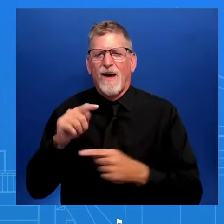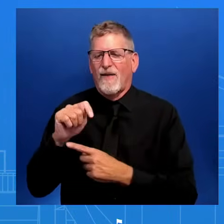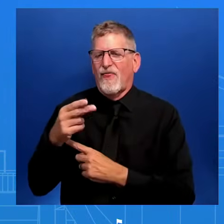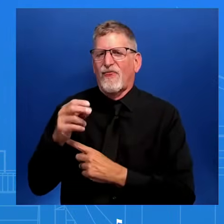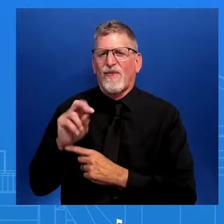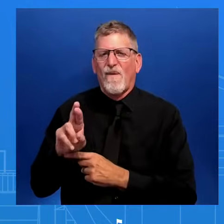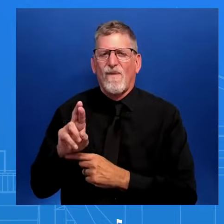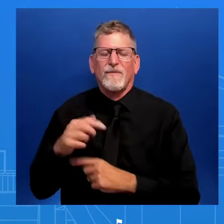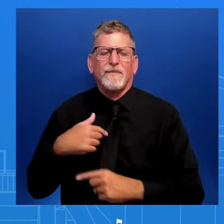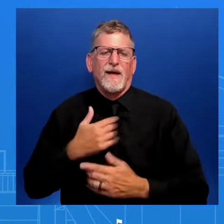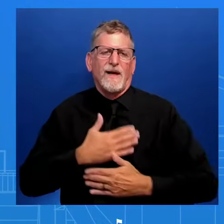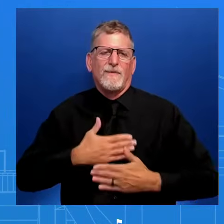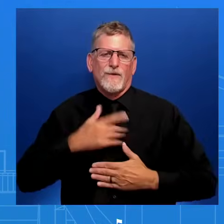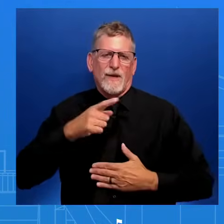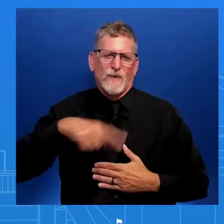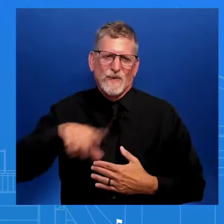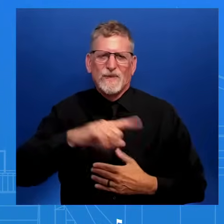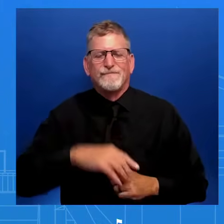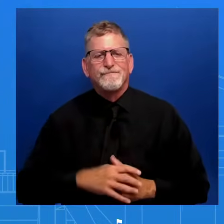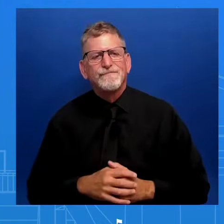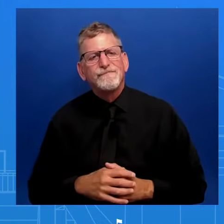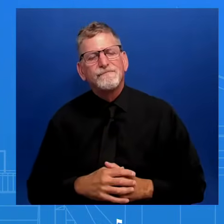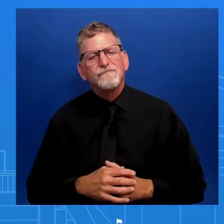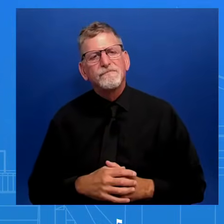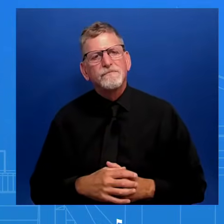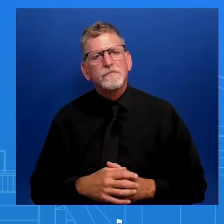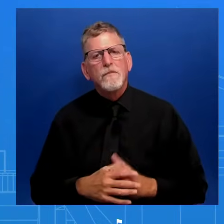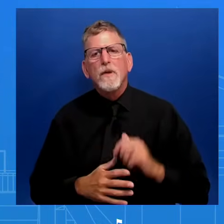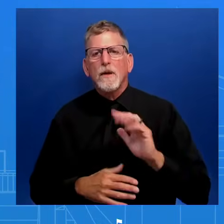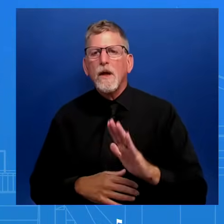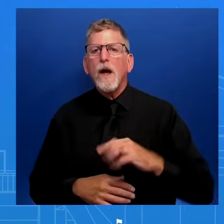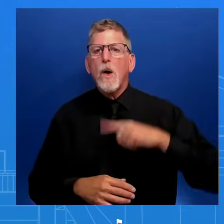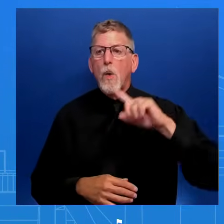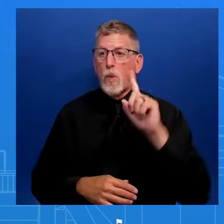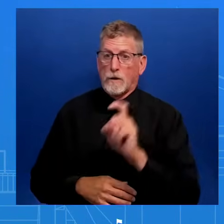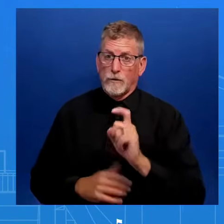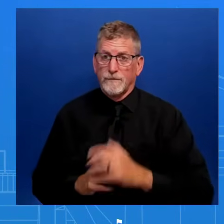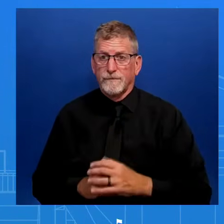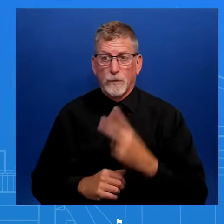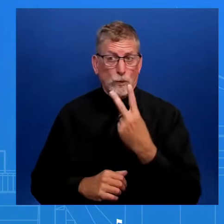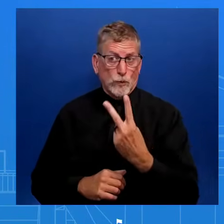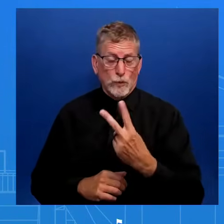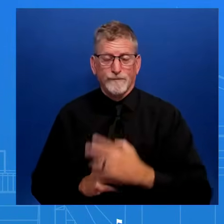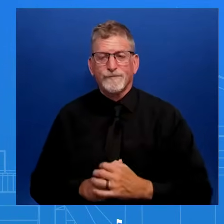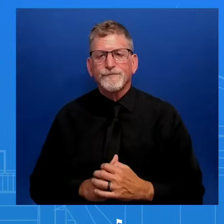to discuss how Bidenomics is revitalizing American manufacturing. As you know, for the past couple of months,